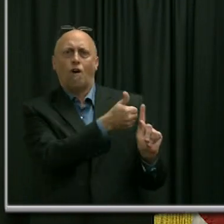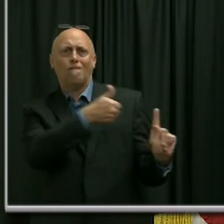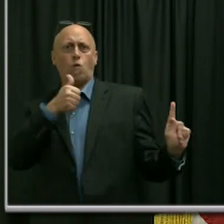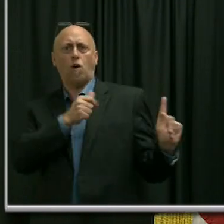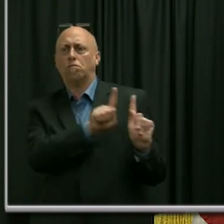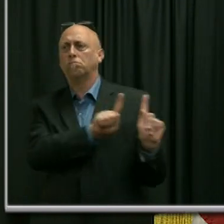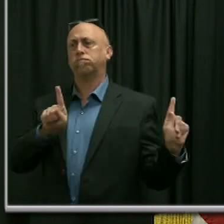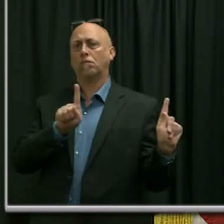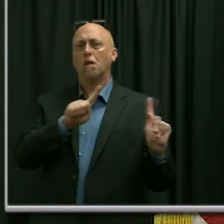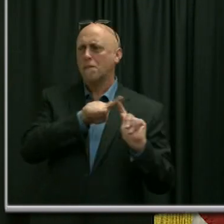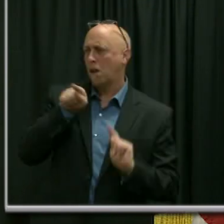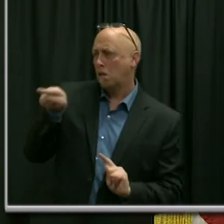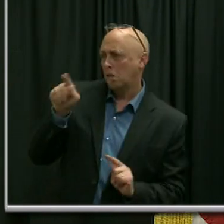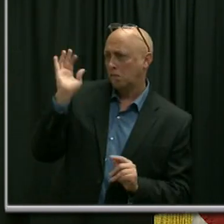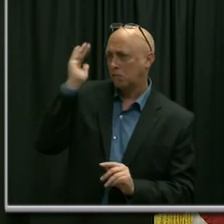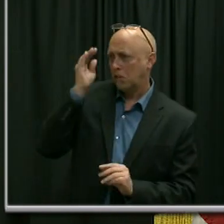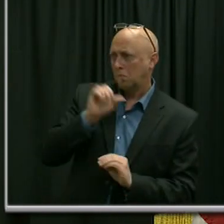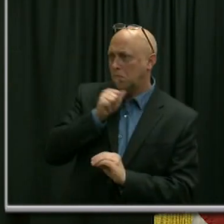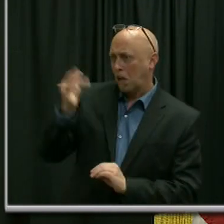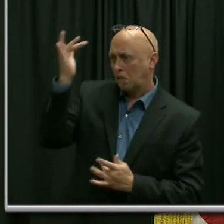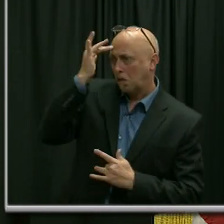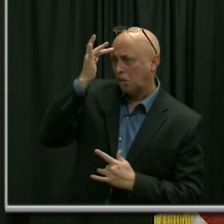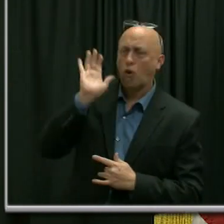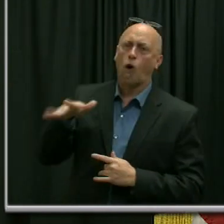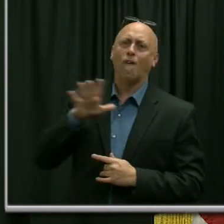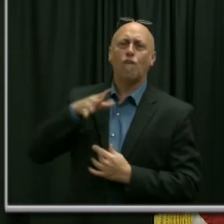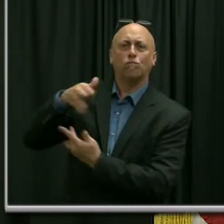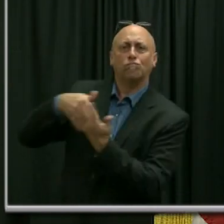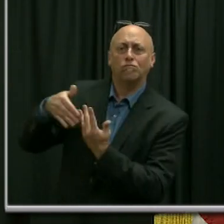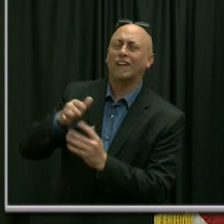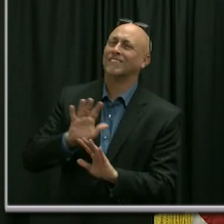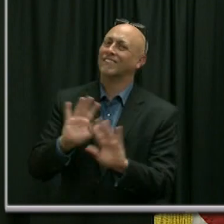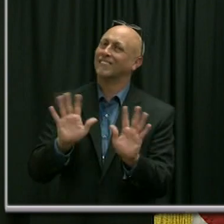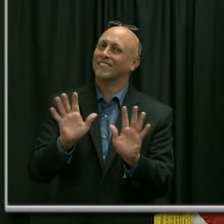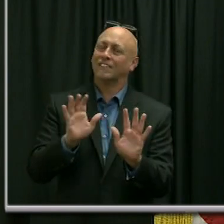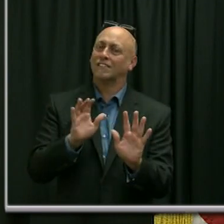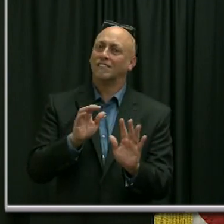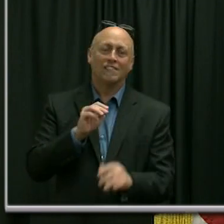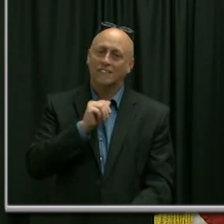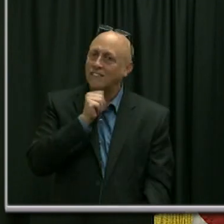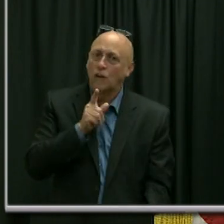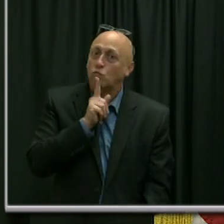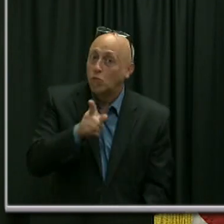PEOPLE WITH SYMPTOMS. EVEN THOUGH OUR RESEARCHERS HERE AND